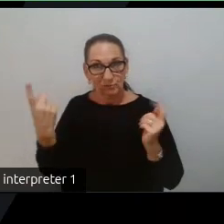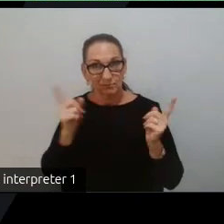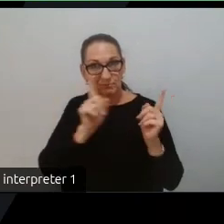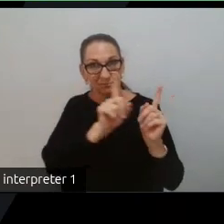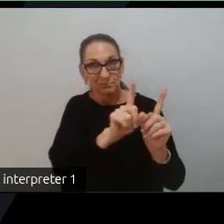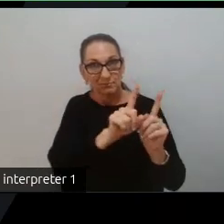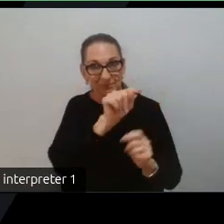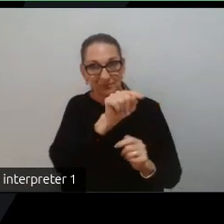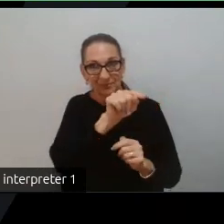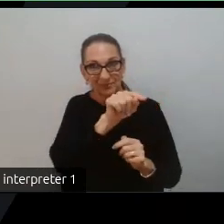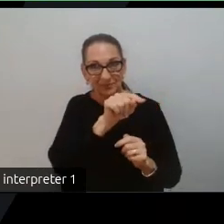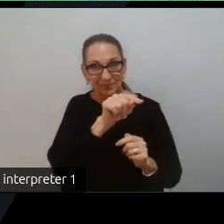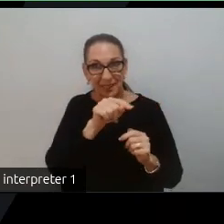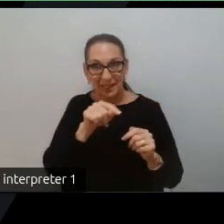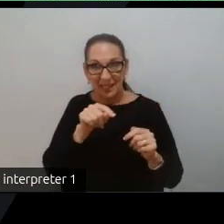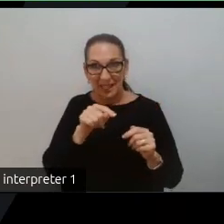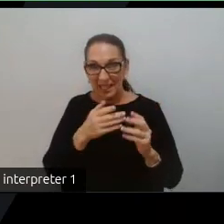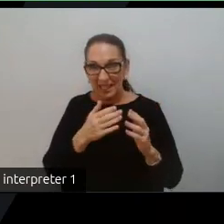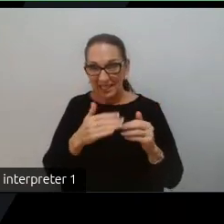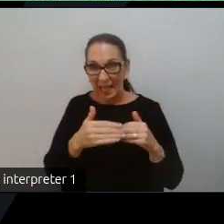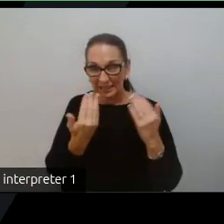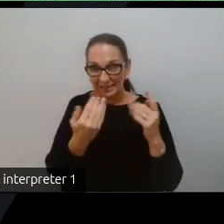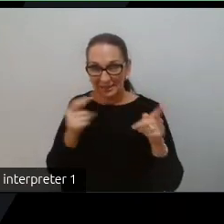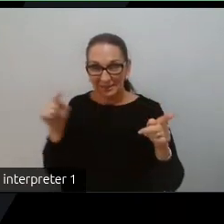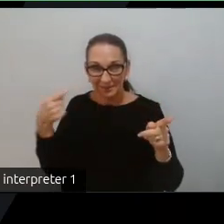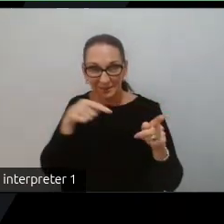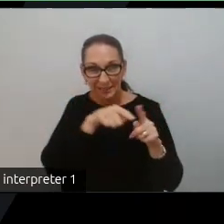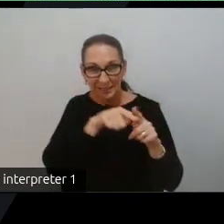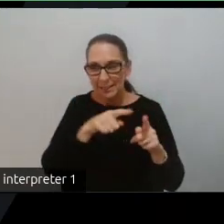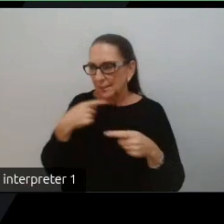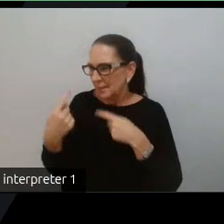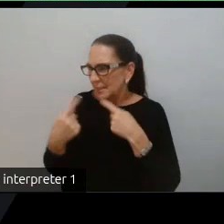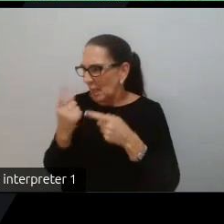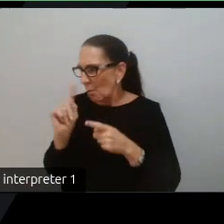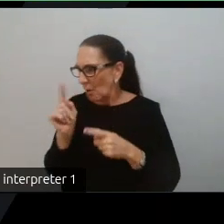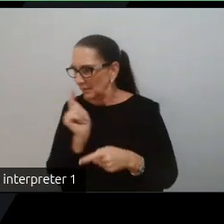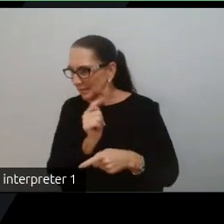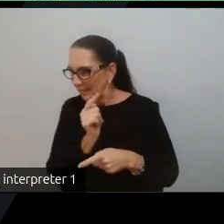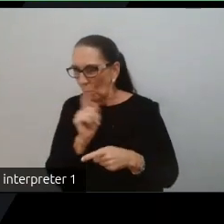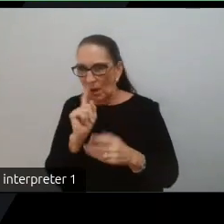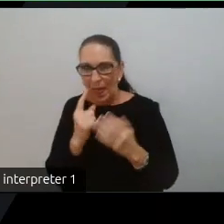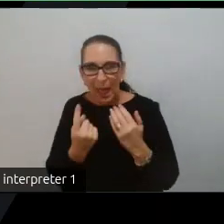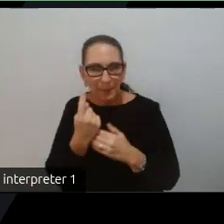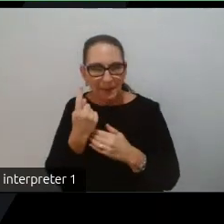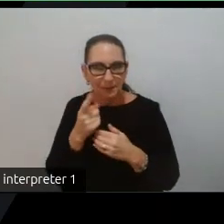that day explaining what will happen, explaining if they need to be representing themselves,